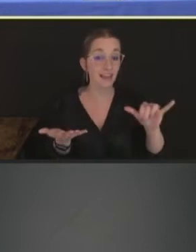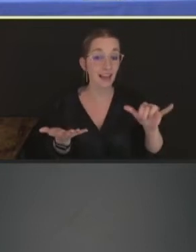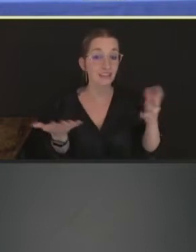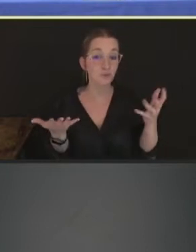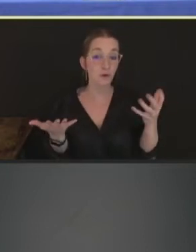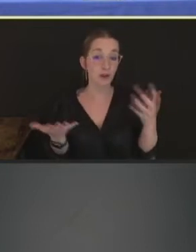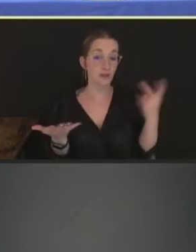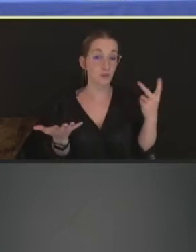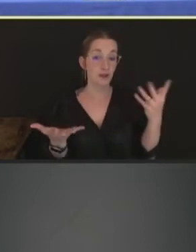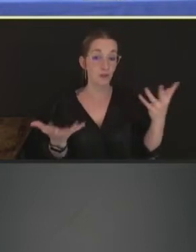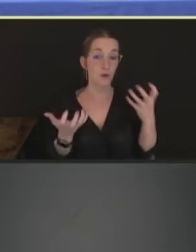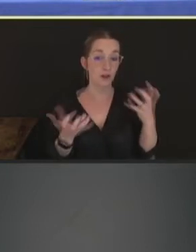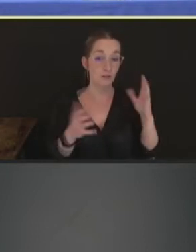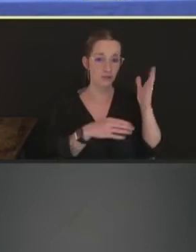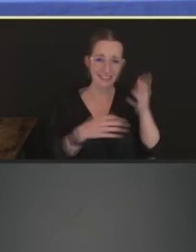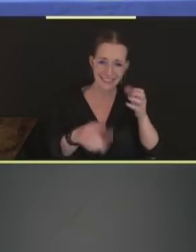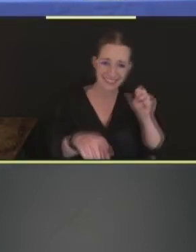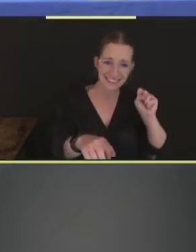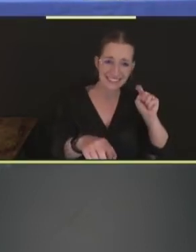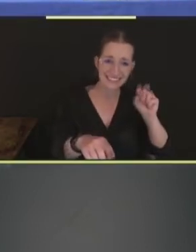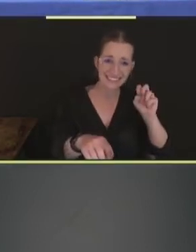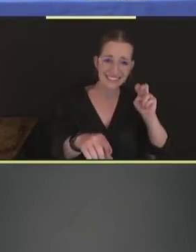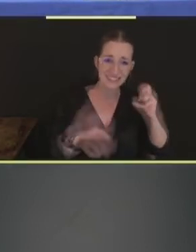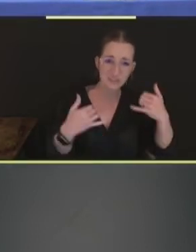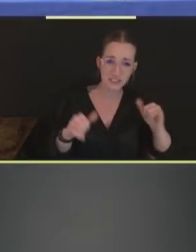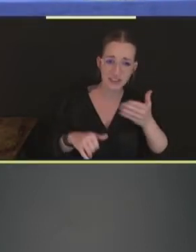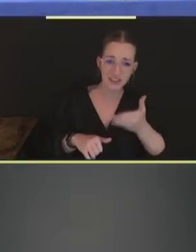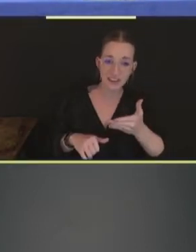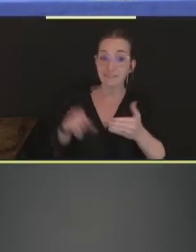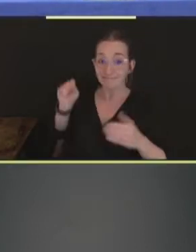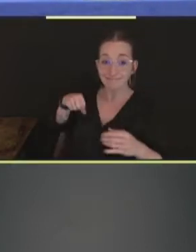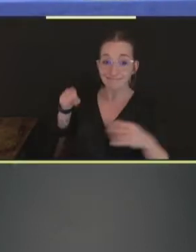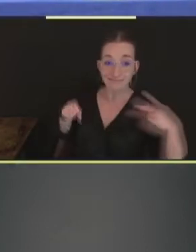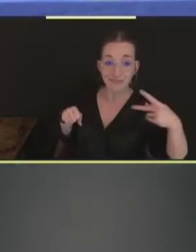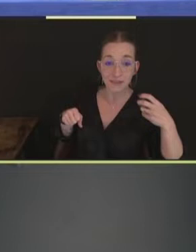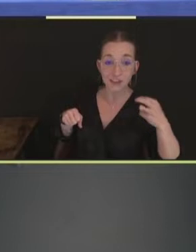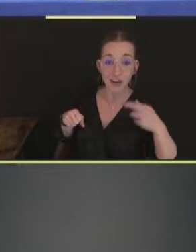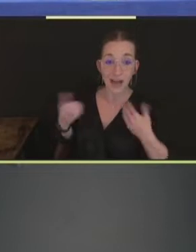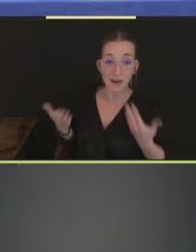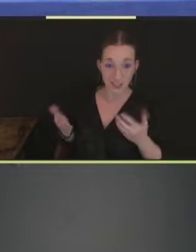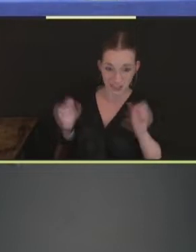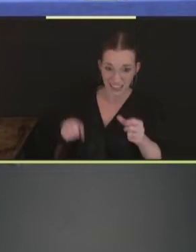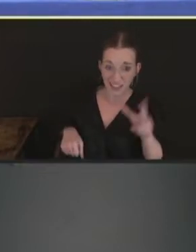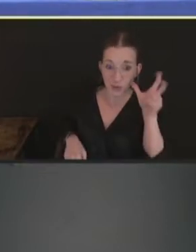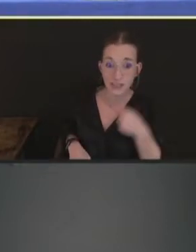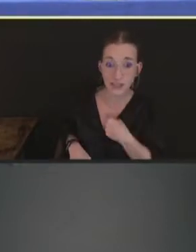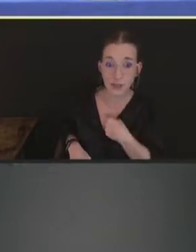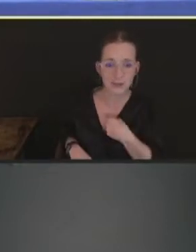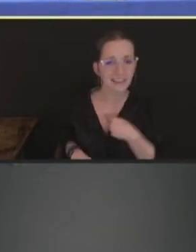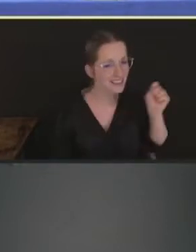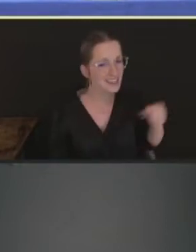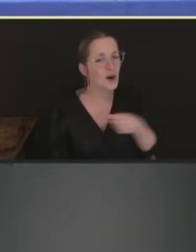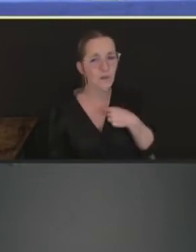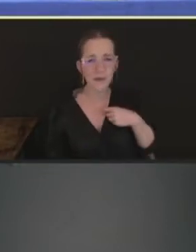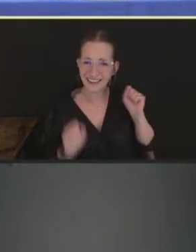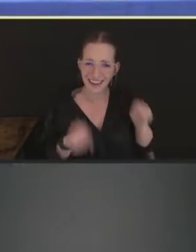Steve, are you there? Steven Lehrer: Yeah, Peter, I am. But can you hear me? Peter Rheinstein: We can hear you just fine.